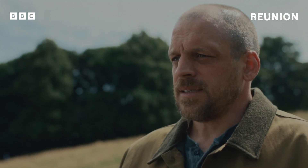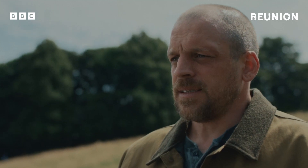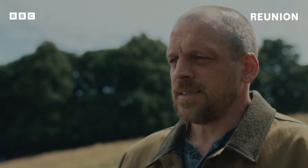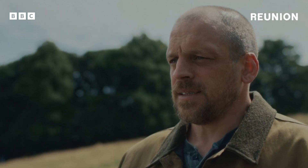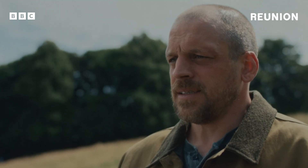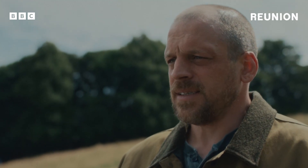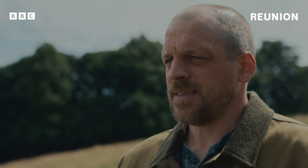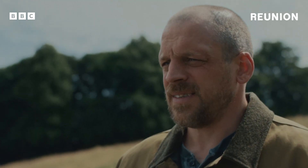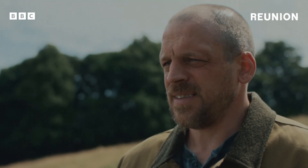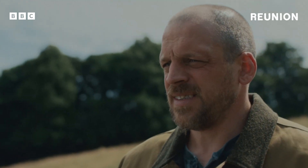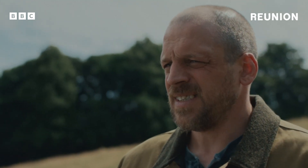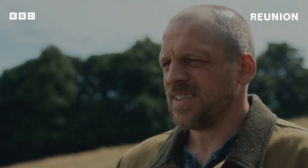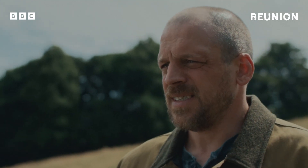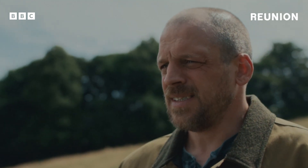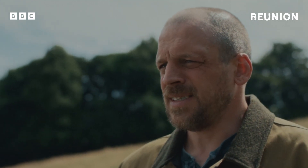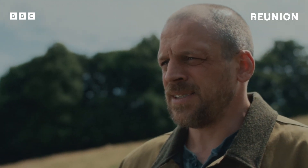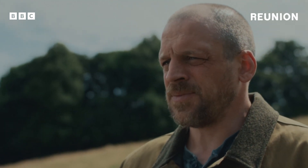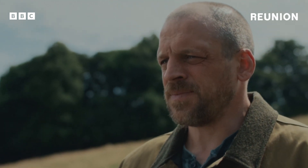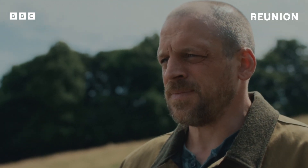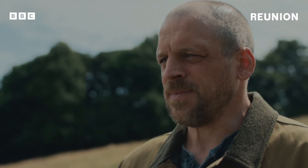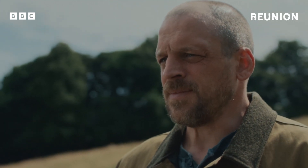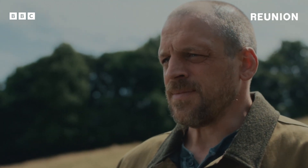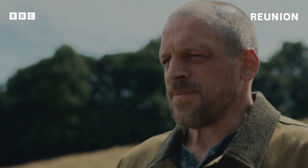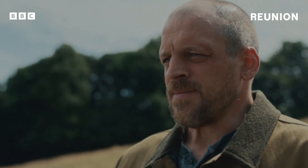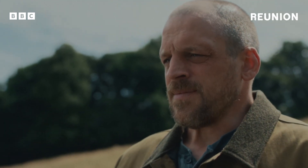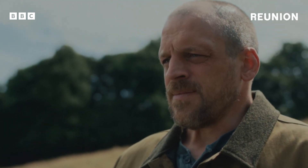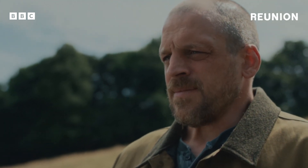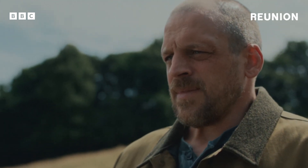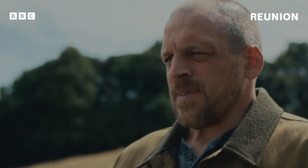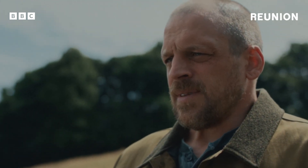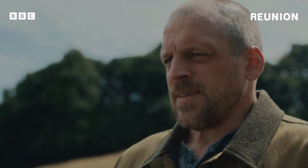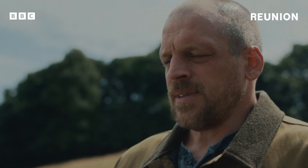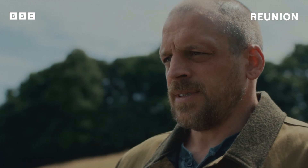And to put it in a context of a deaf character who can't hear and can't communicate